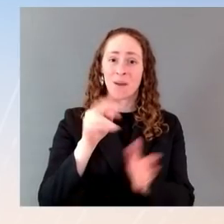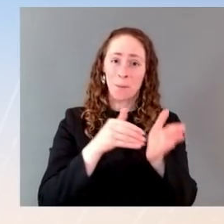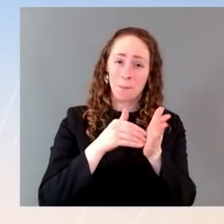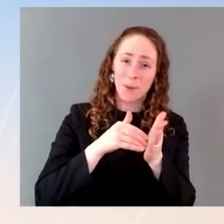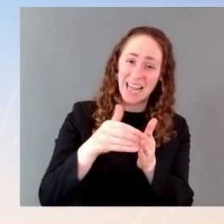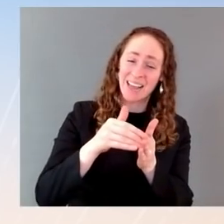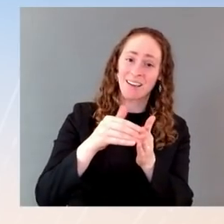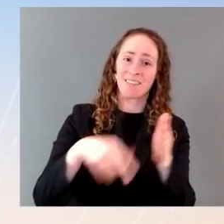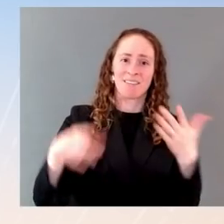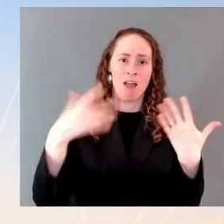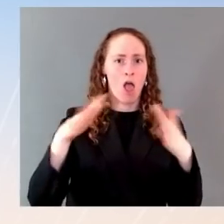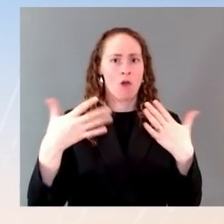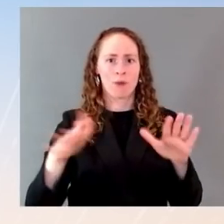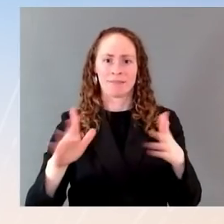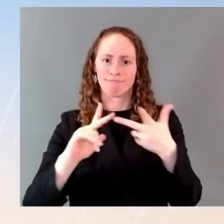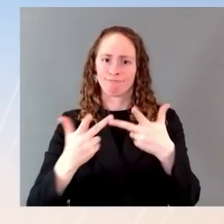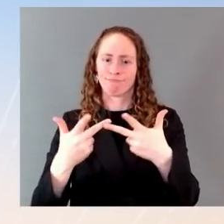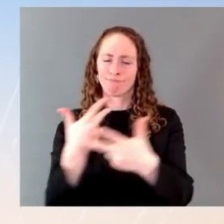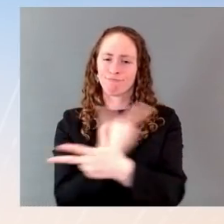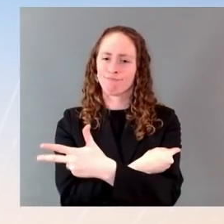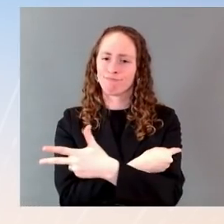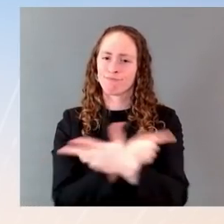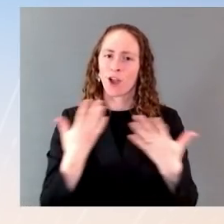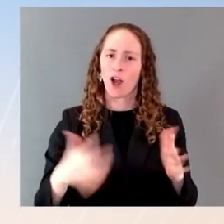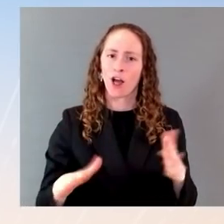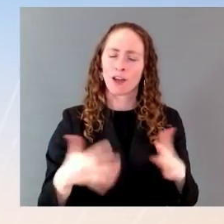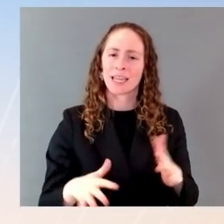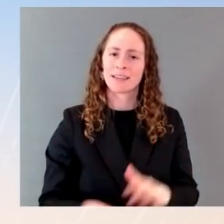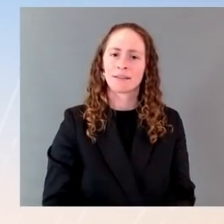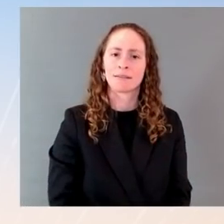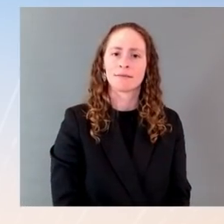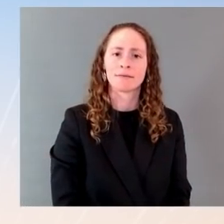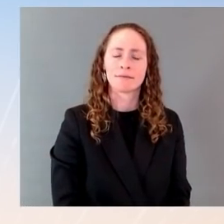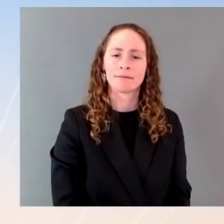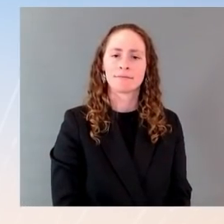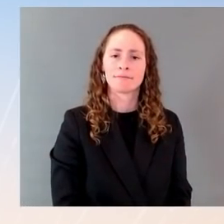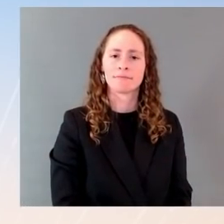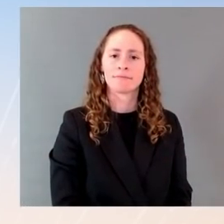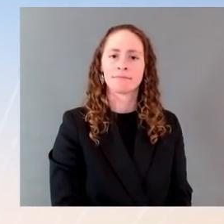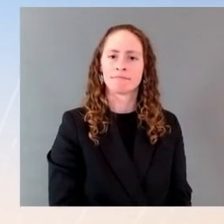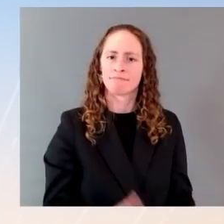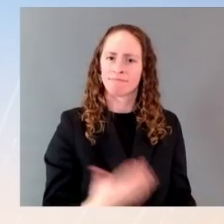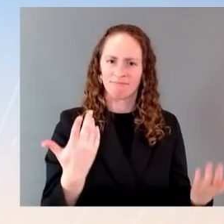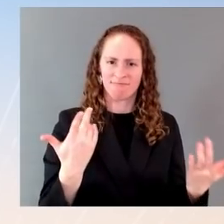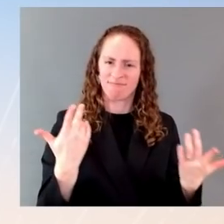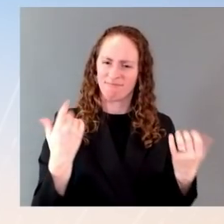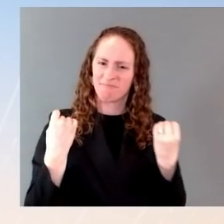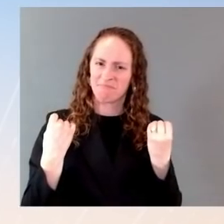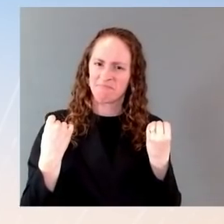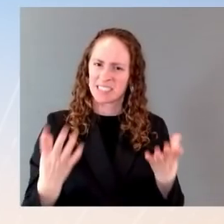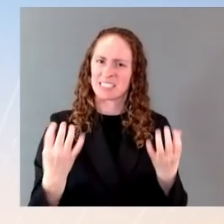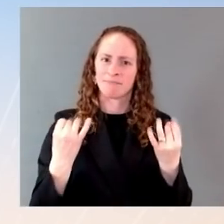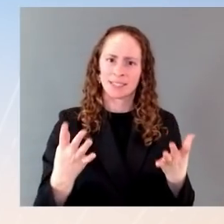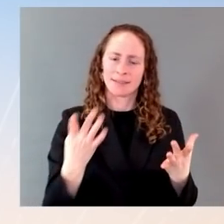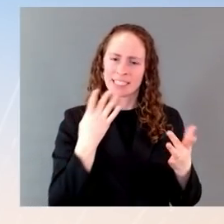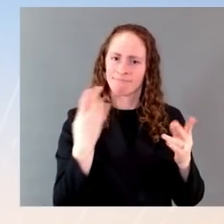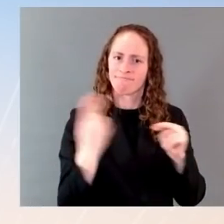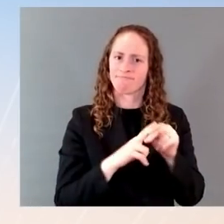every single day -- more than ever before. So, this is in strong demand, which is good news because, as you noted, it will help protect people further,